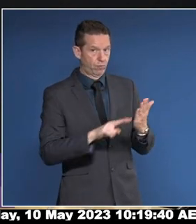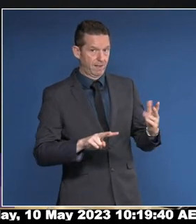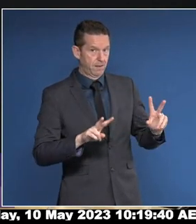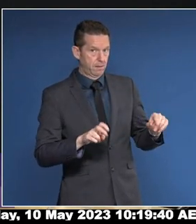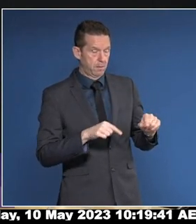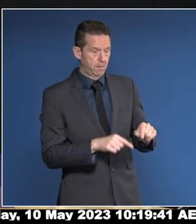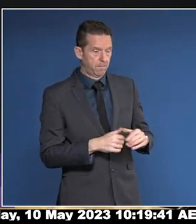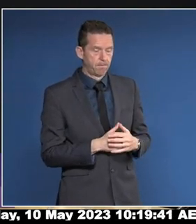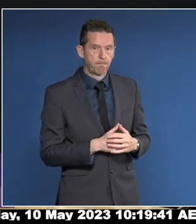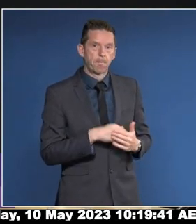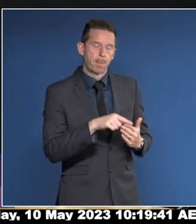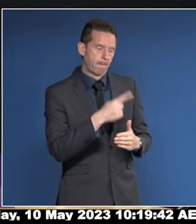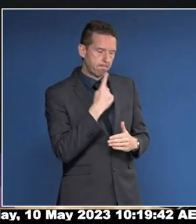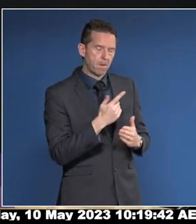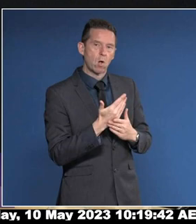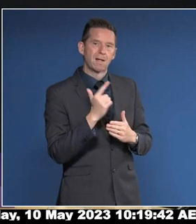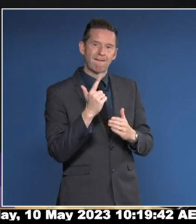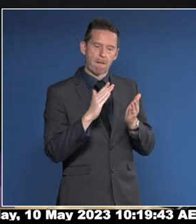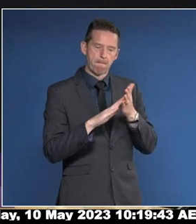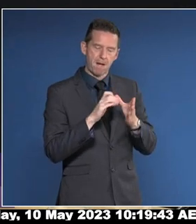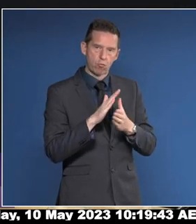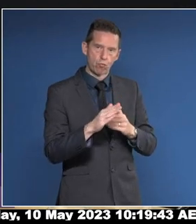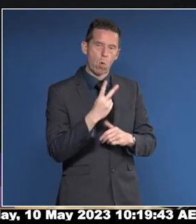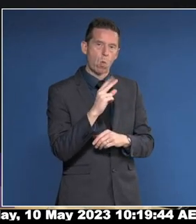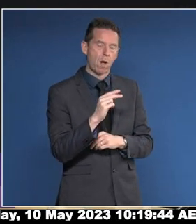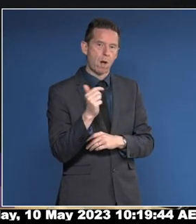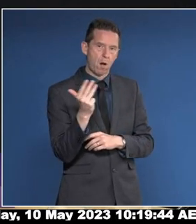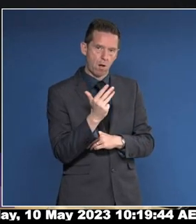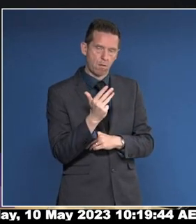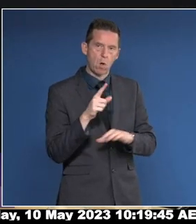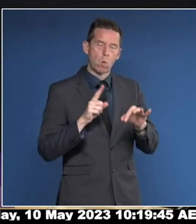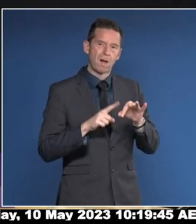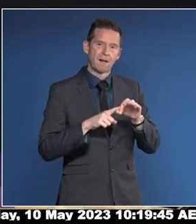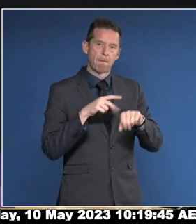save you - it says: 'On 7 March 2019 Queensland Police attended Home 2 and the